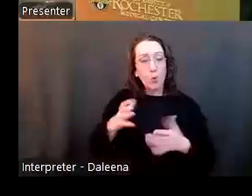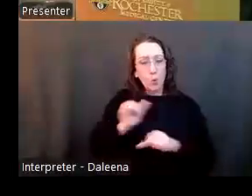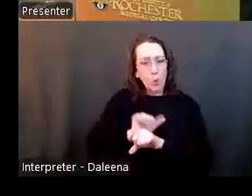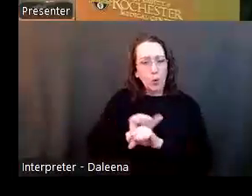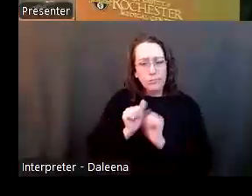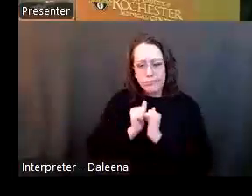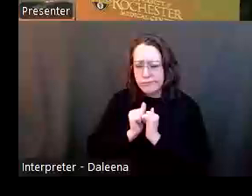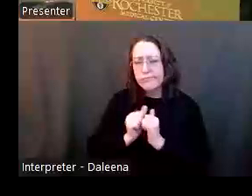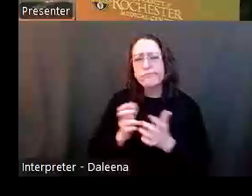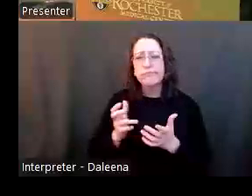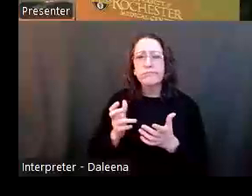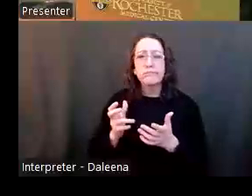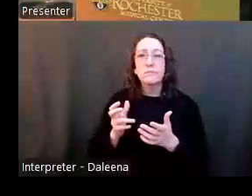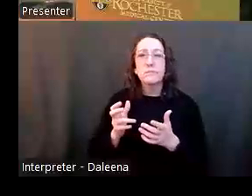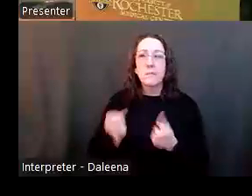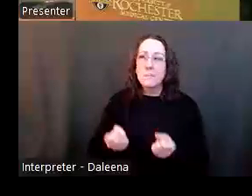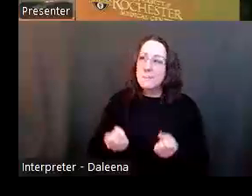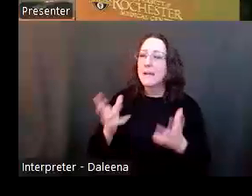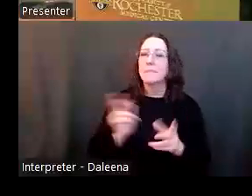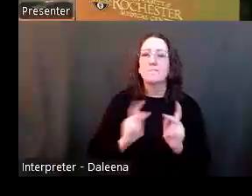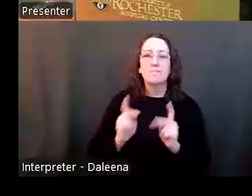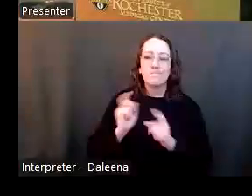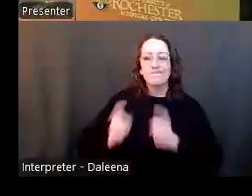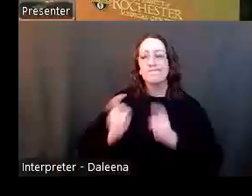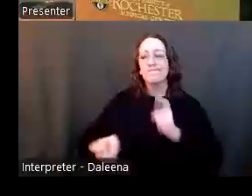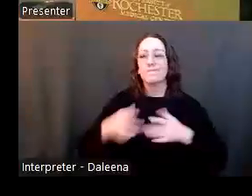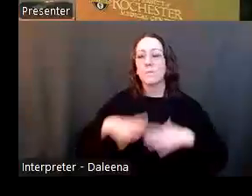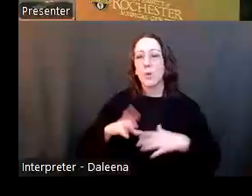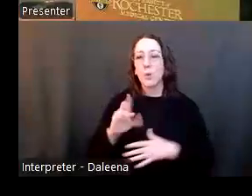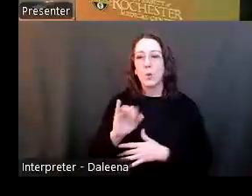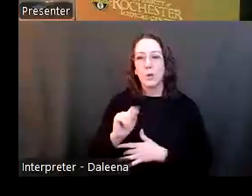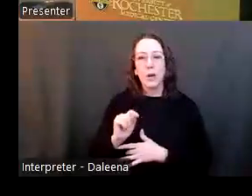we have many people who have donated clothes to our unit which is huge especially for our bake